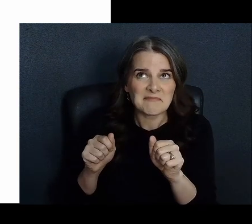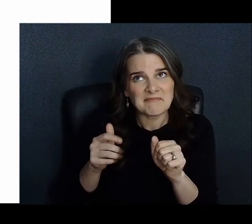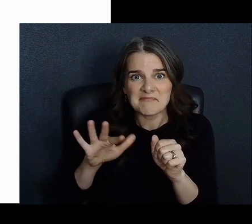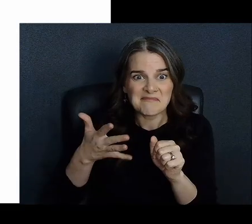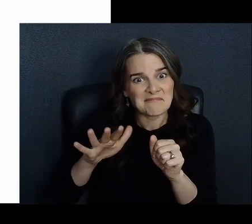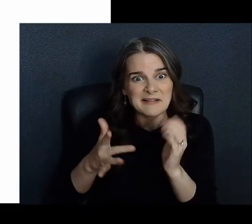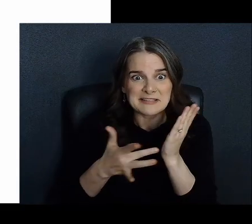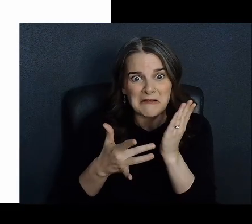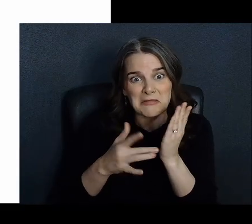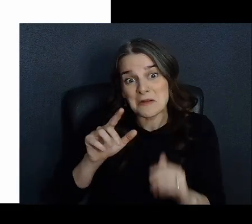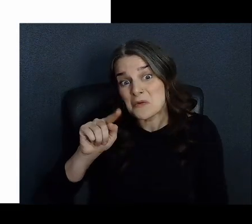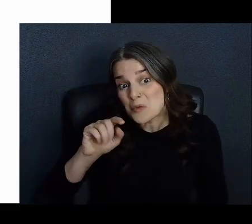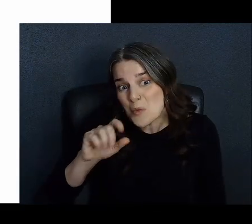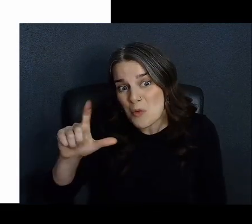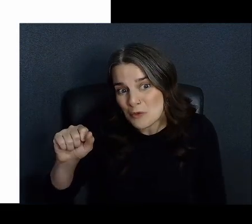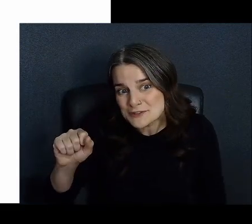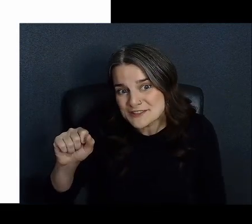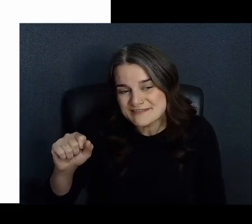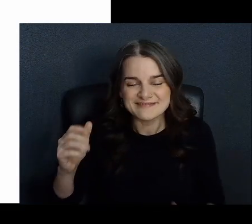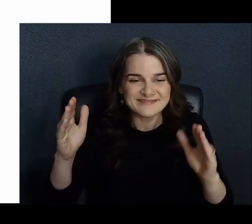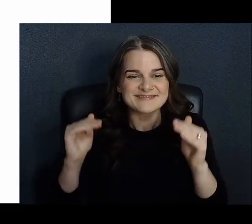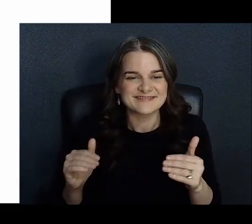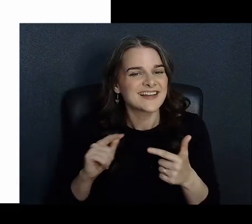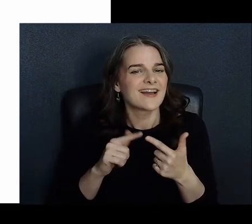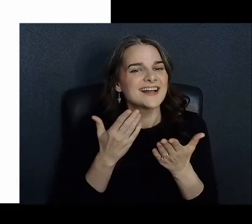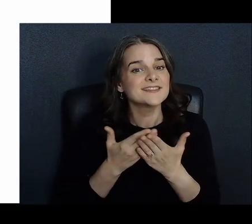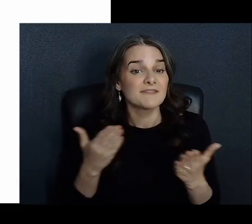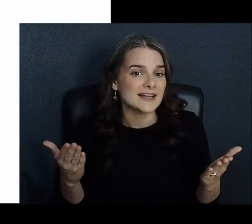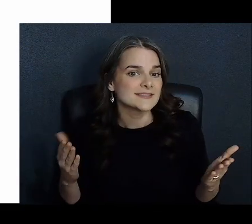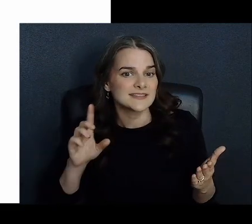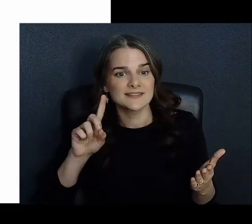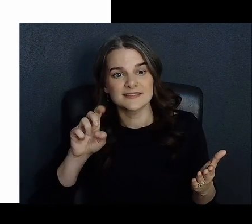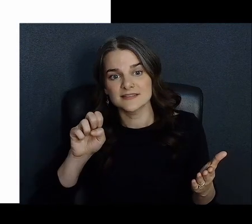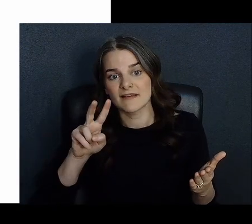Then we'll also move on to some devices, technology for reading.